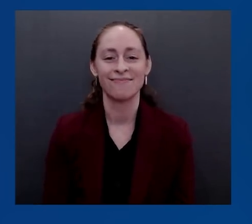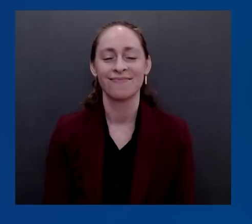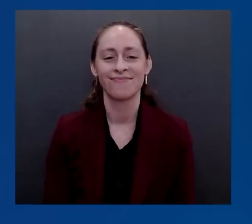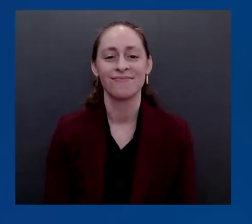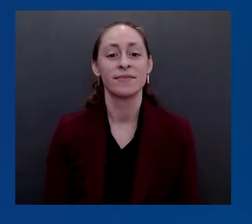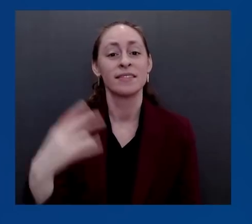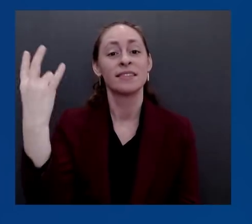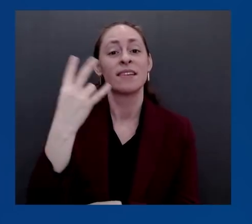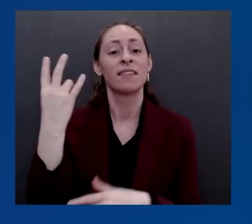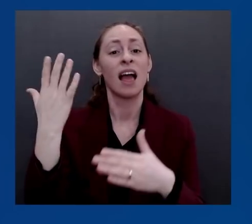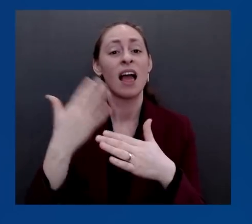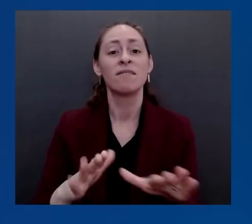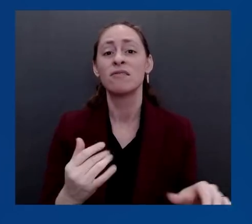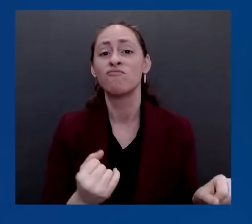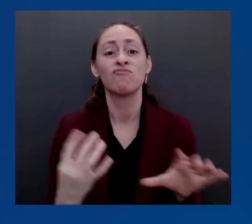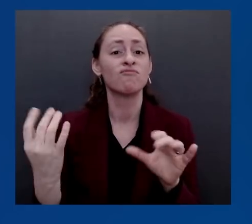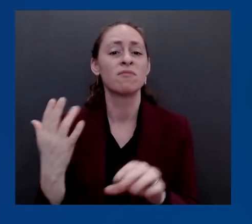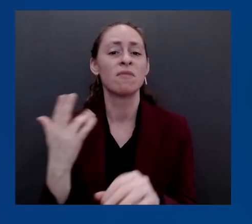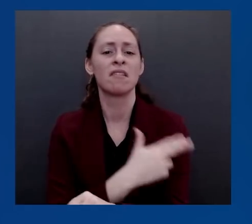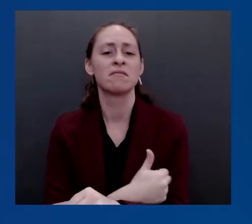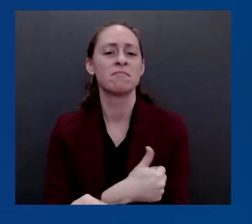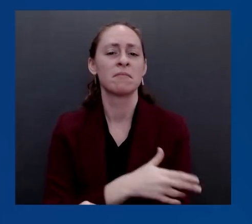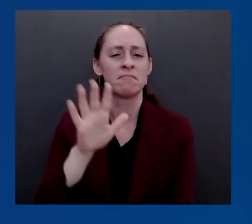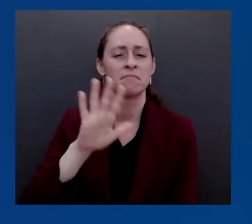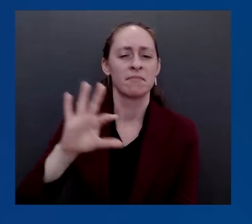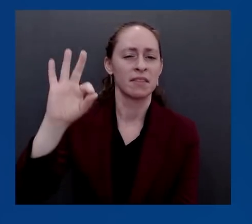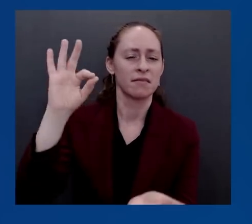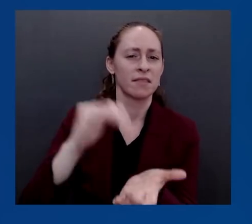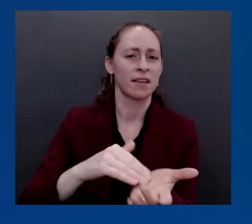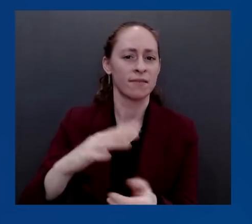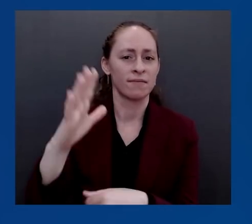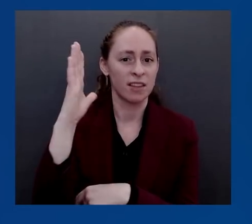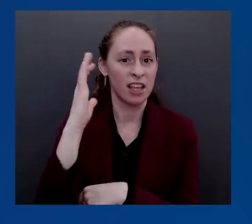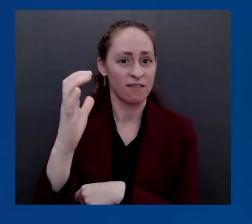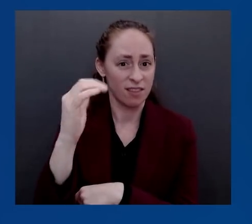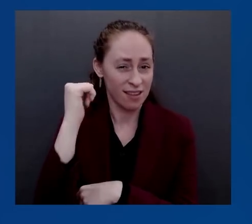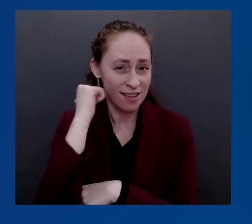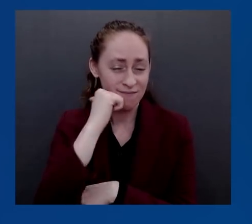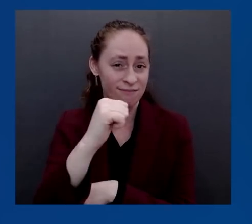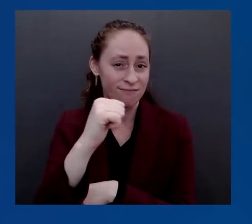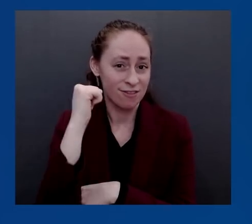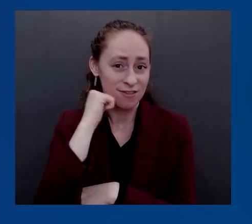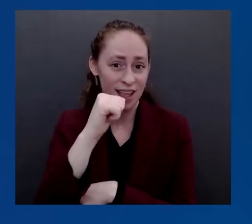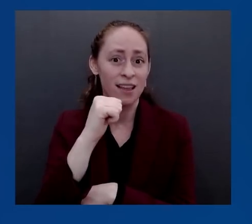a decrease of about 28 percent over the previous week. And, the seven-day average of daily deaths